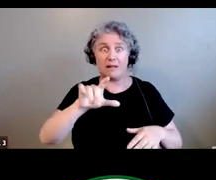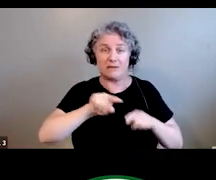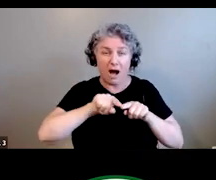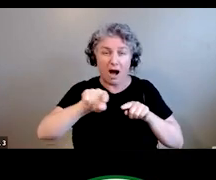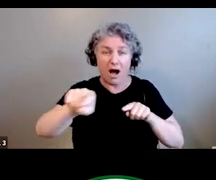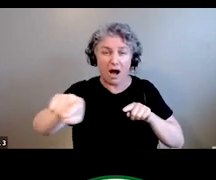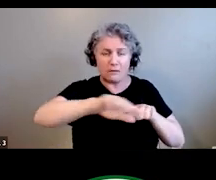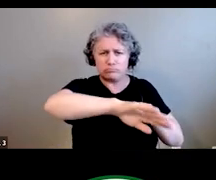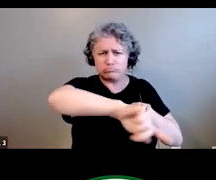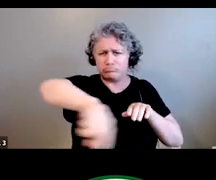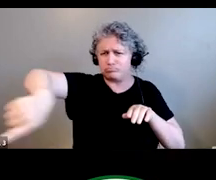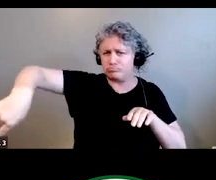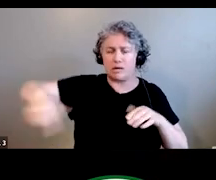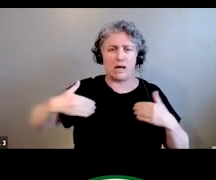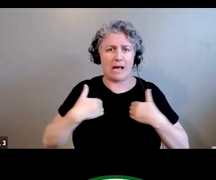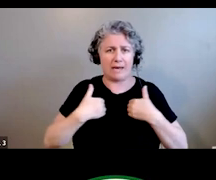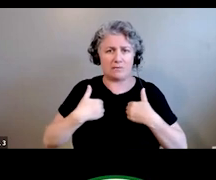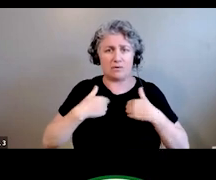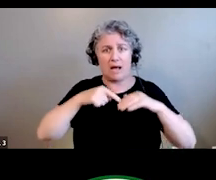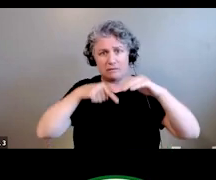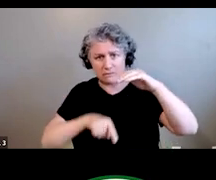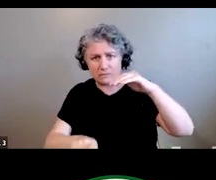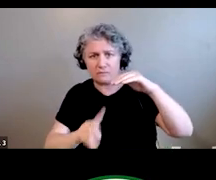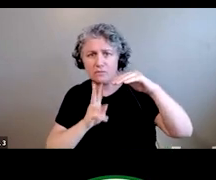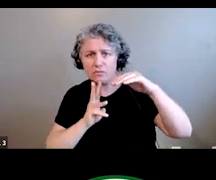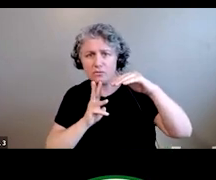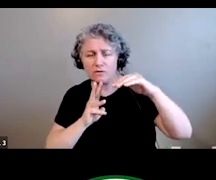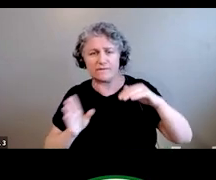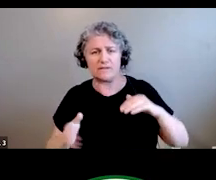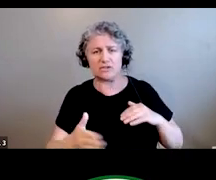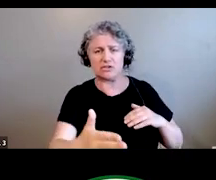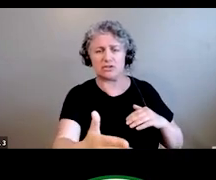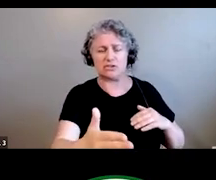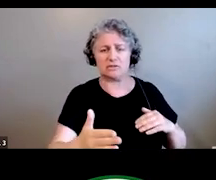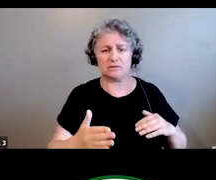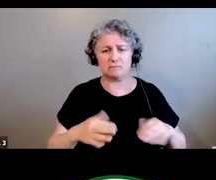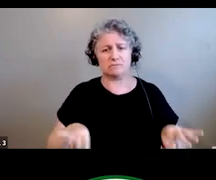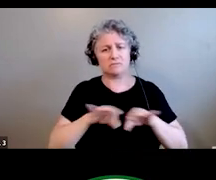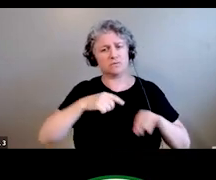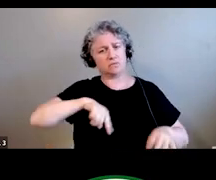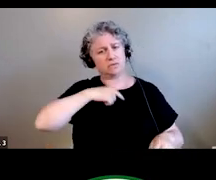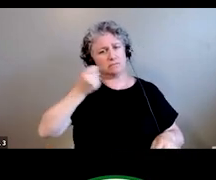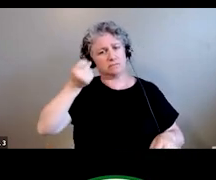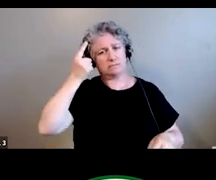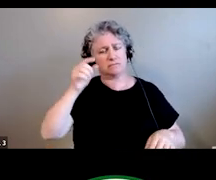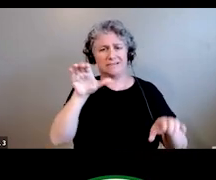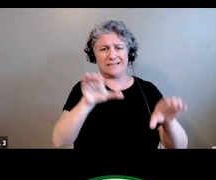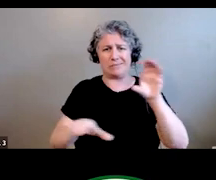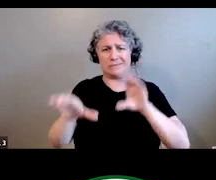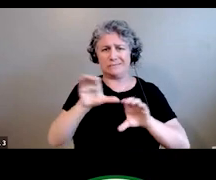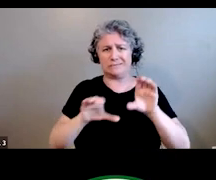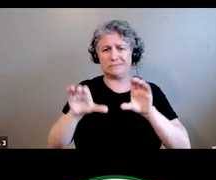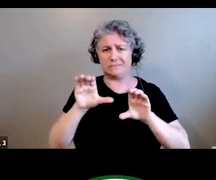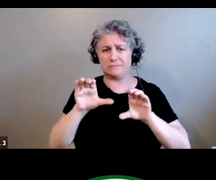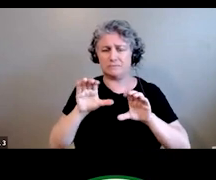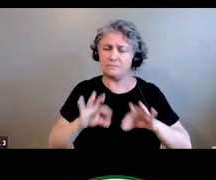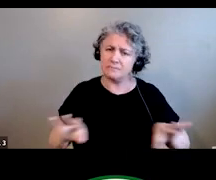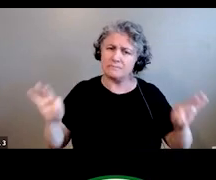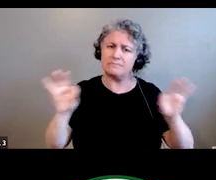So it's very important that we keep our environment clean. Very clean especially within the park.